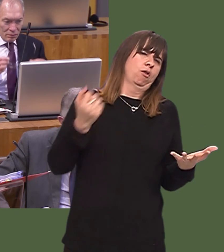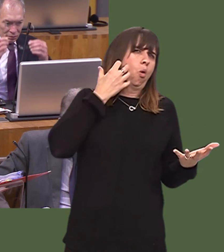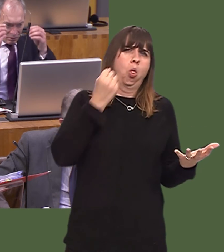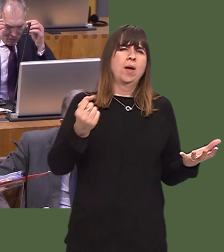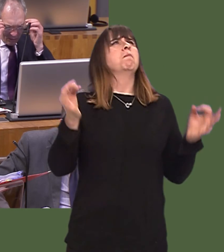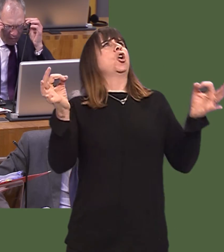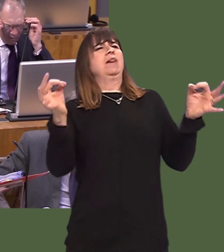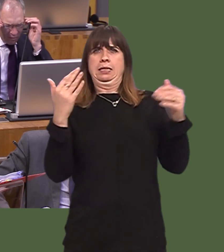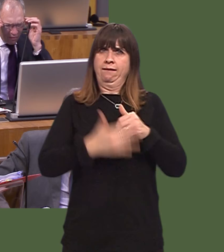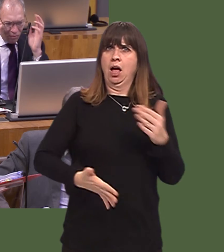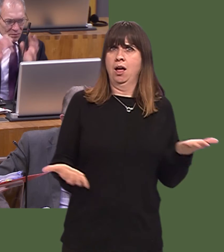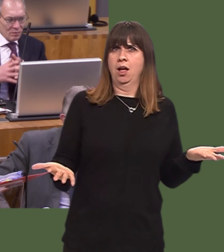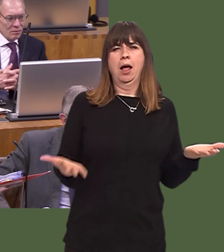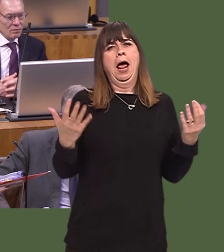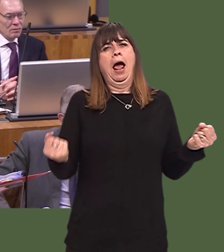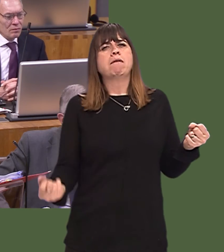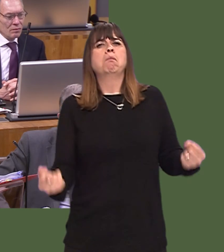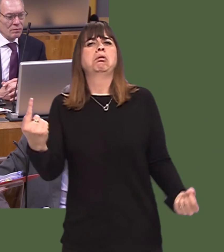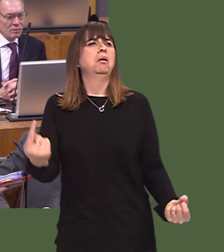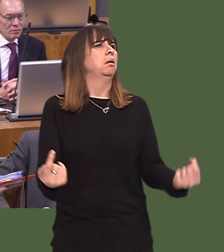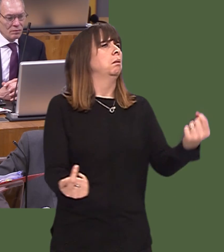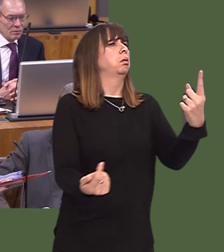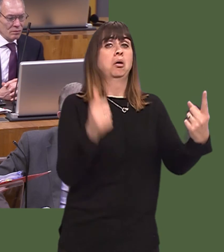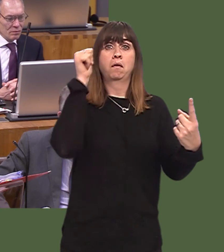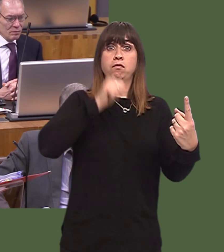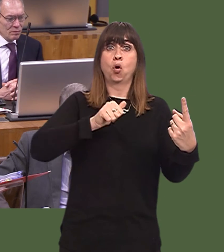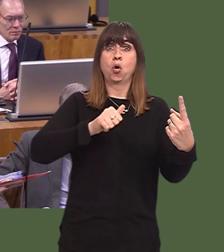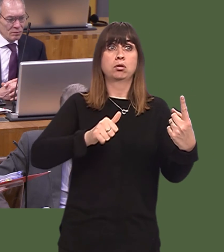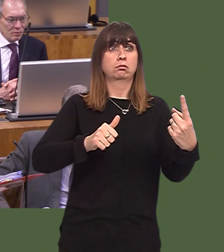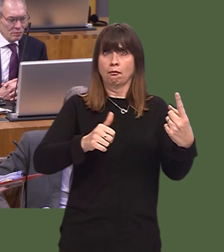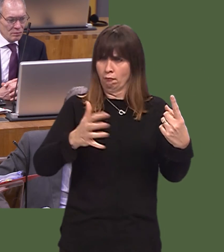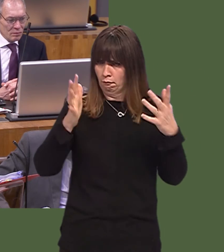you get a large organisation in being, and those investigations are taken forward regardless